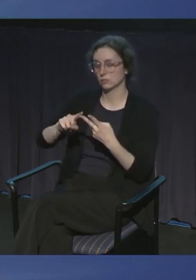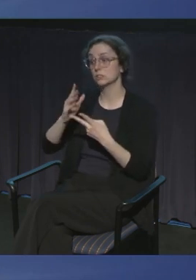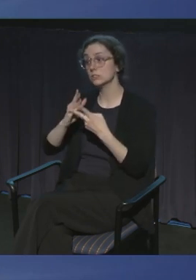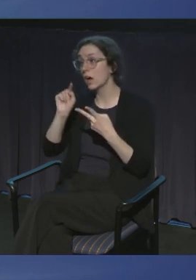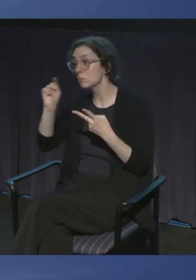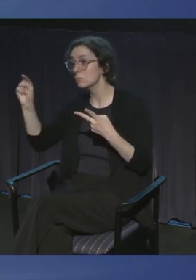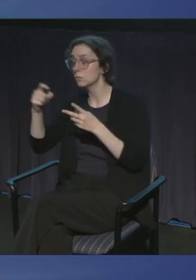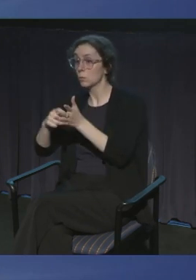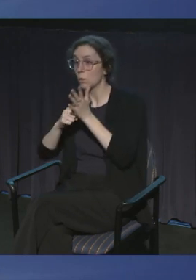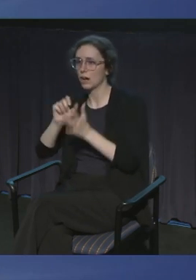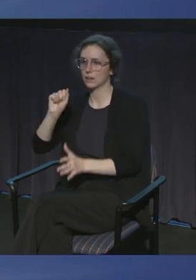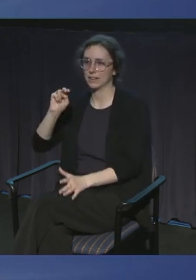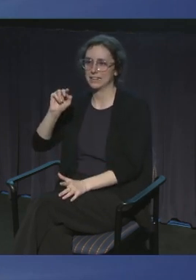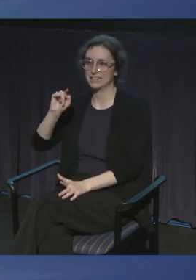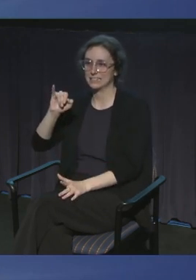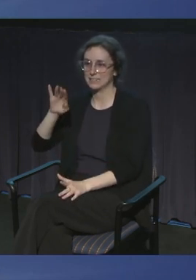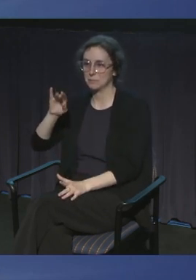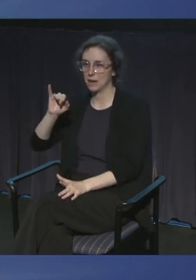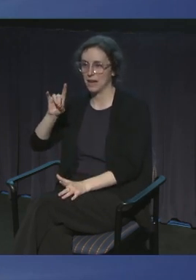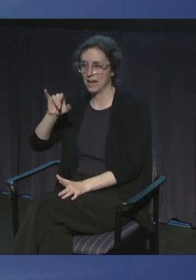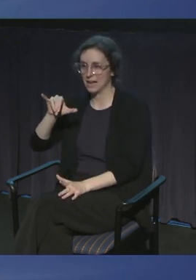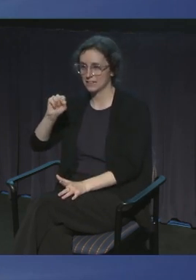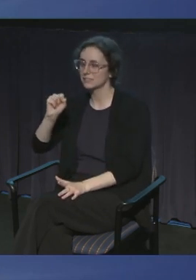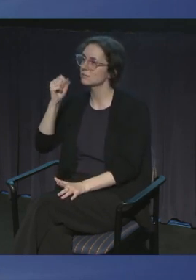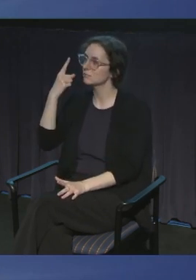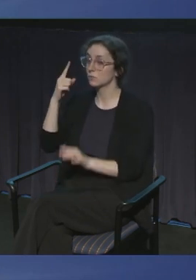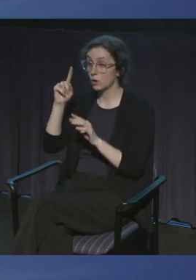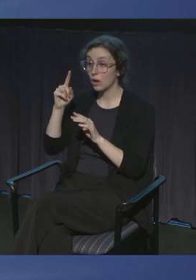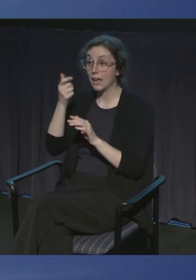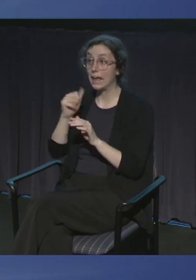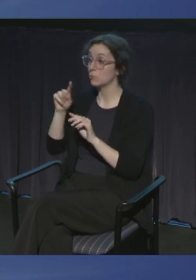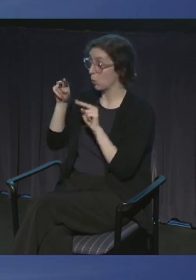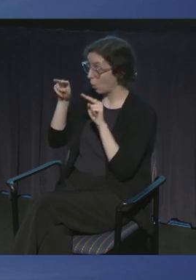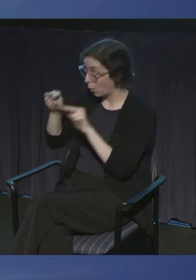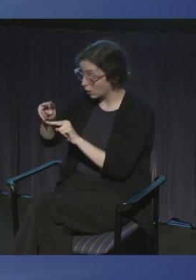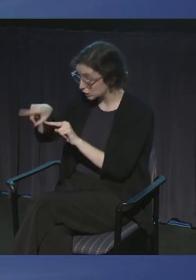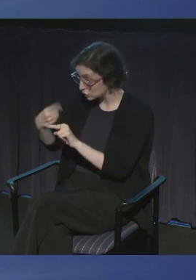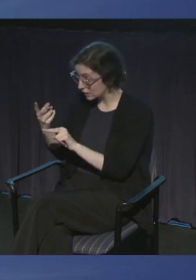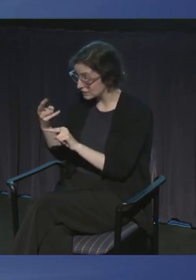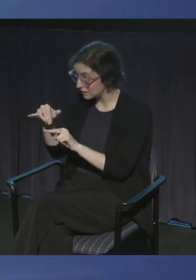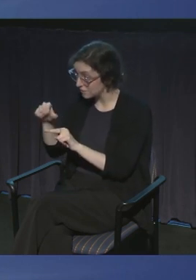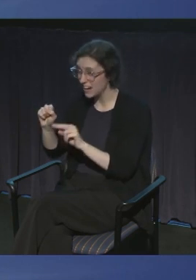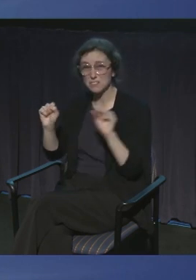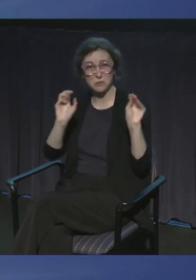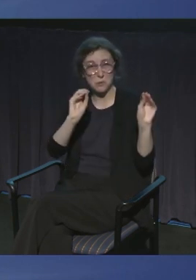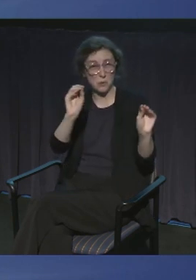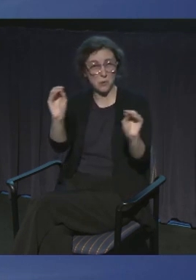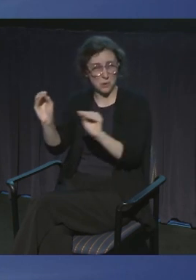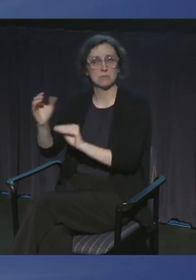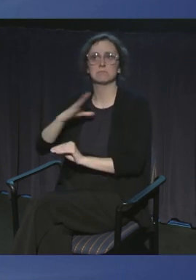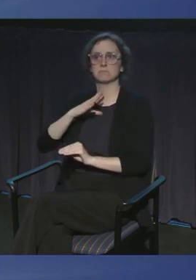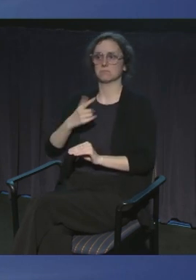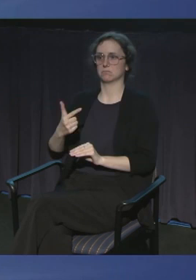SOME REQUIRED PRIMING SIGNALS AND SOME ANTIBODIES. NOBODY WAS LOOKING AT JUST THE VIRUS